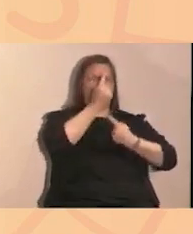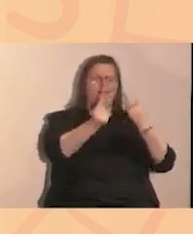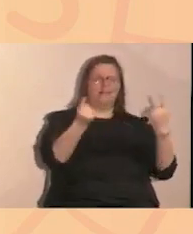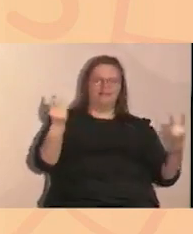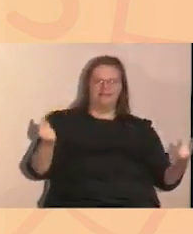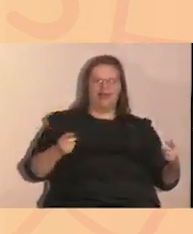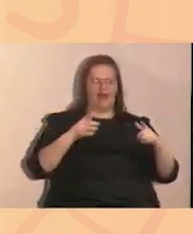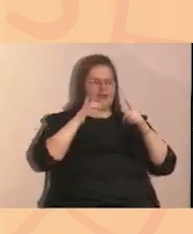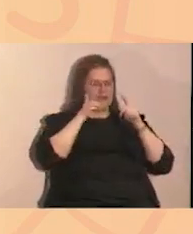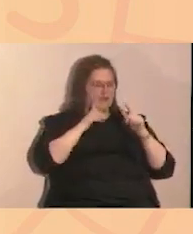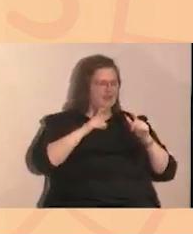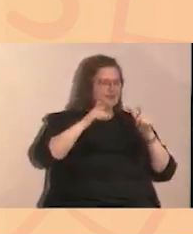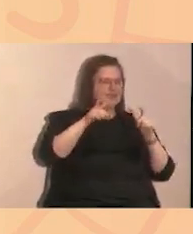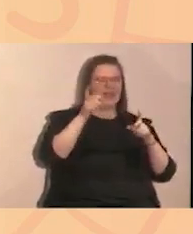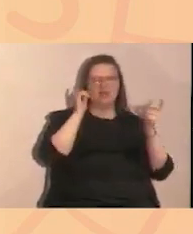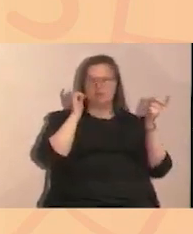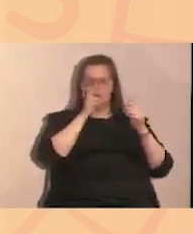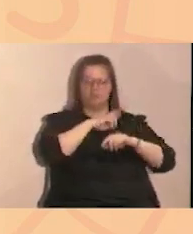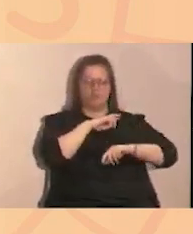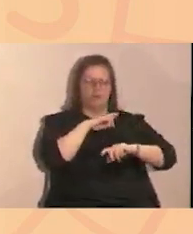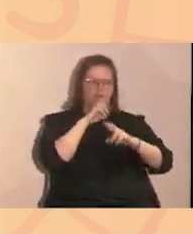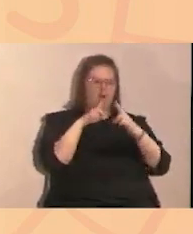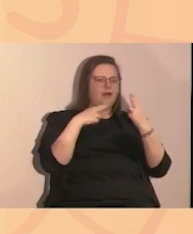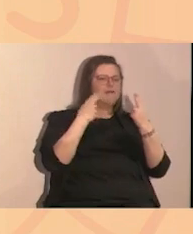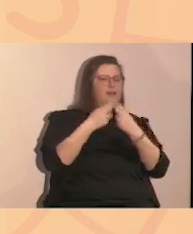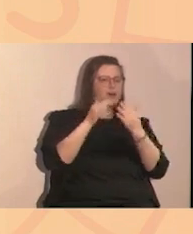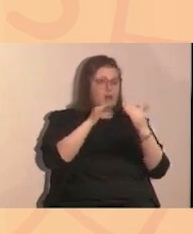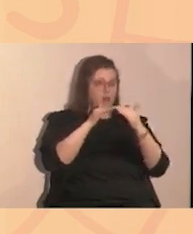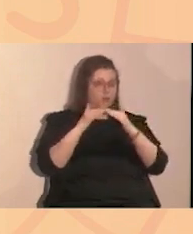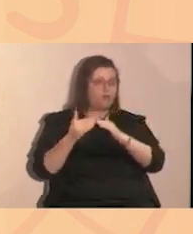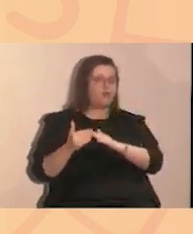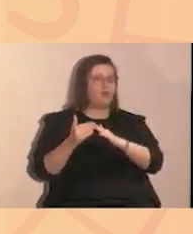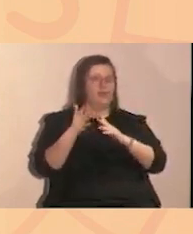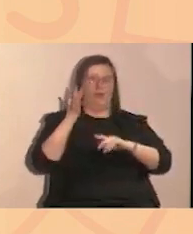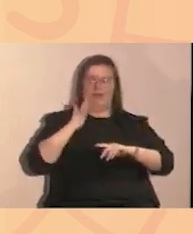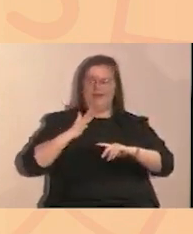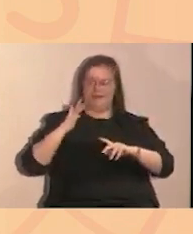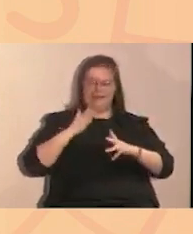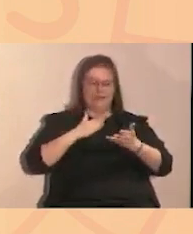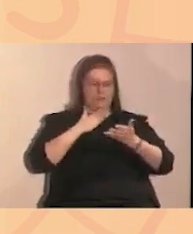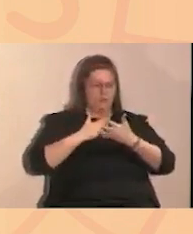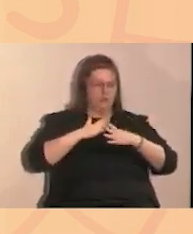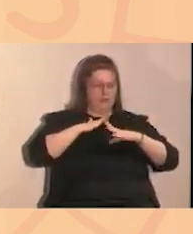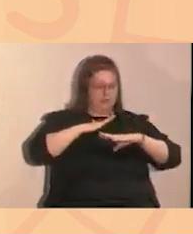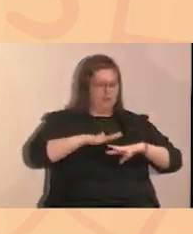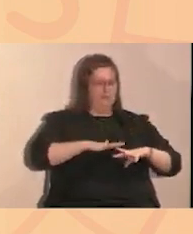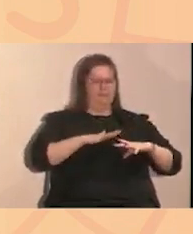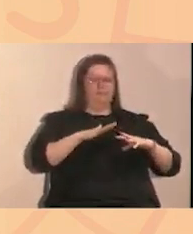The cares, worries and responsibilities of family and community, the necessity to take stock, to spend time on our own physical,